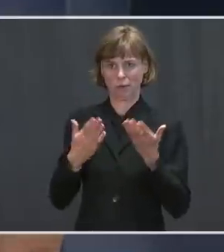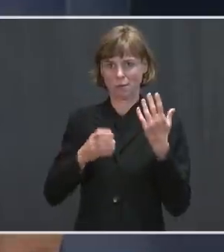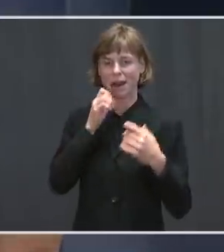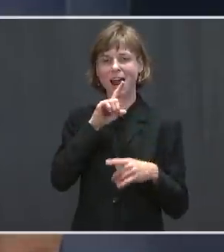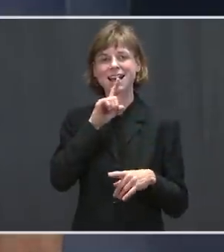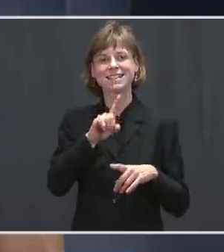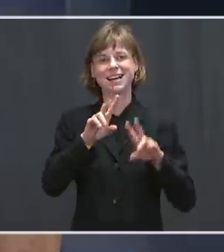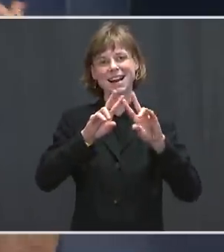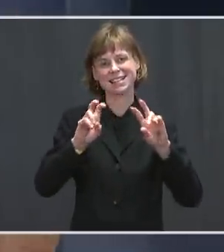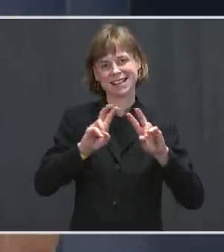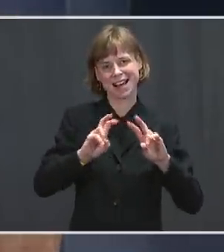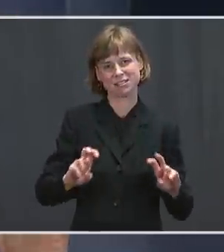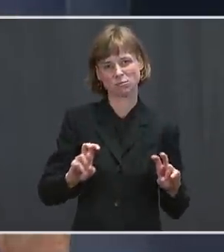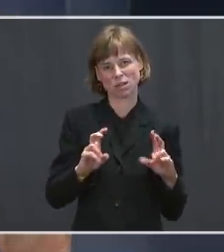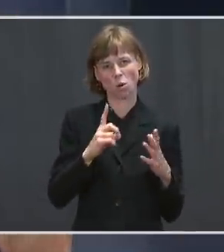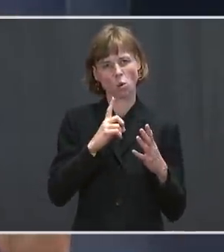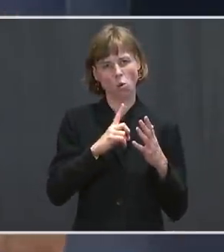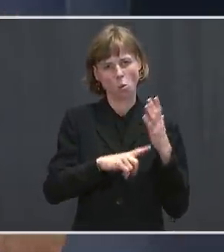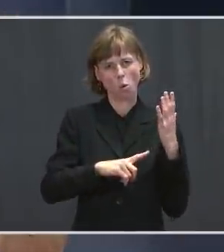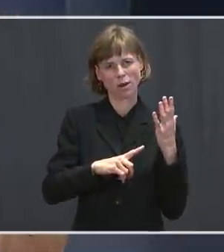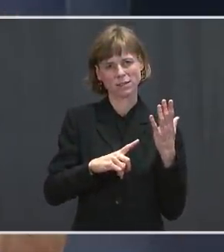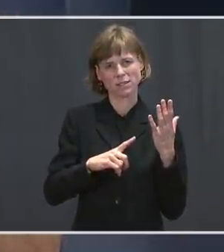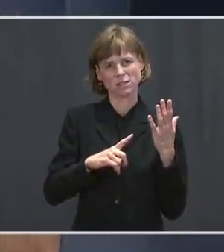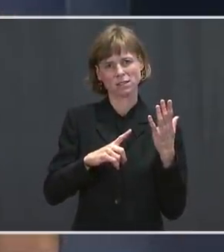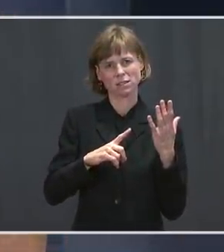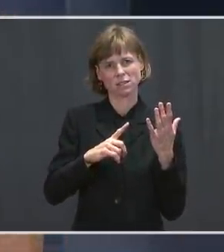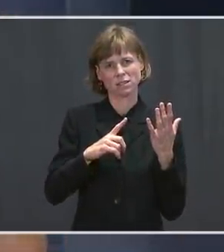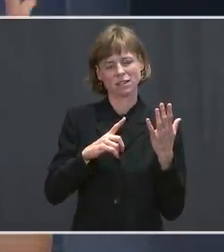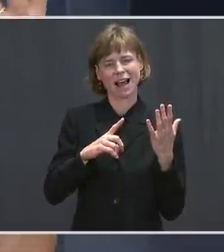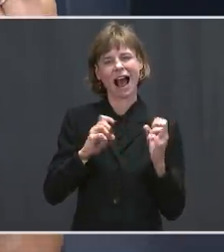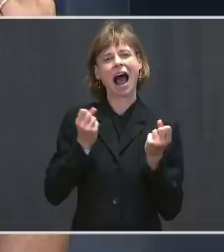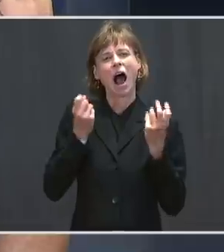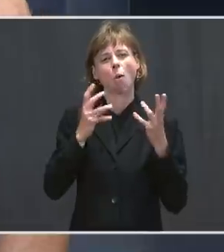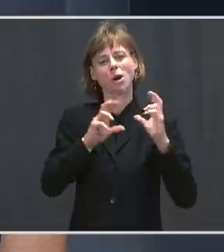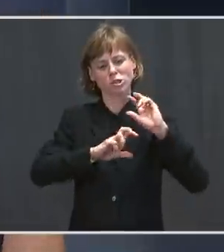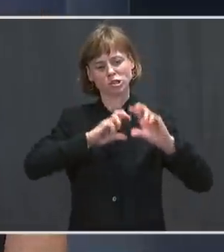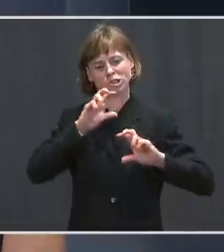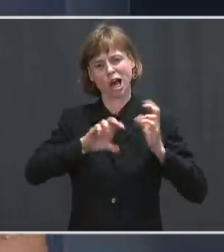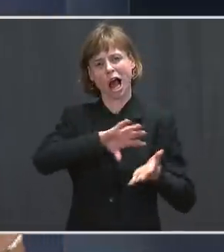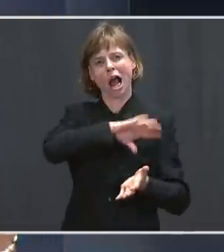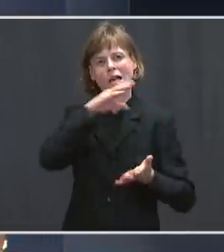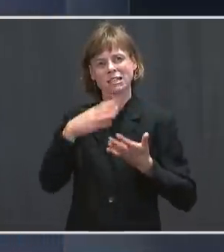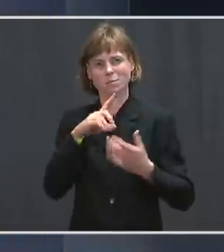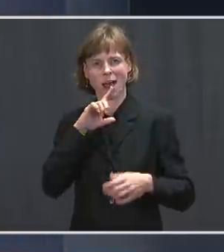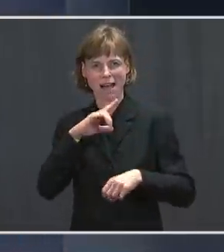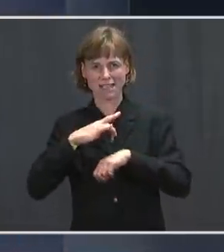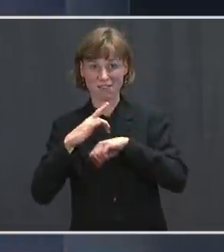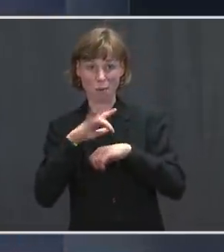of what stock and supply is available, is something that we use as a guide. And they're in place to give us